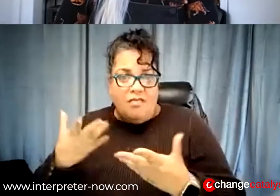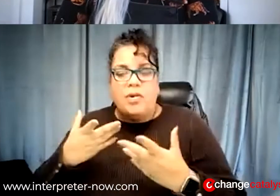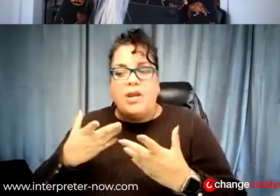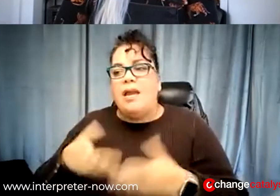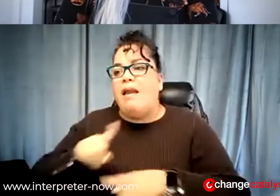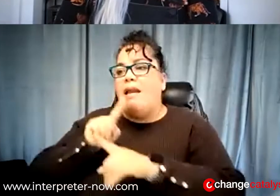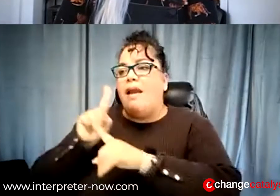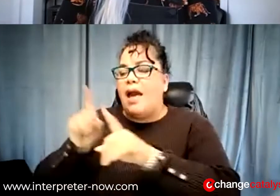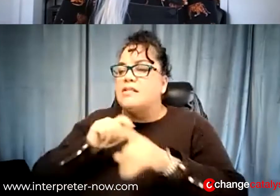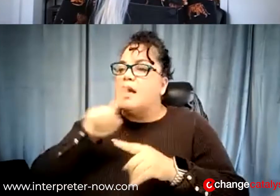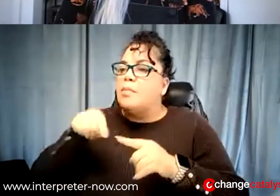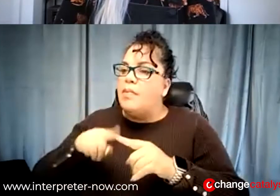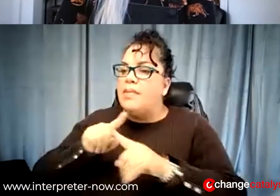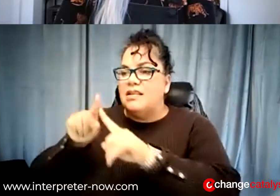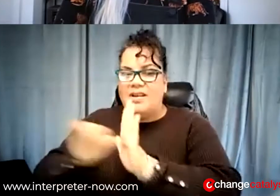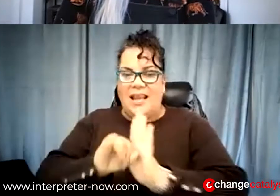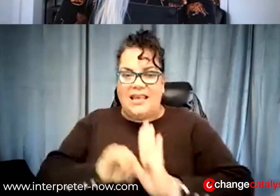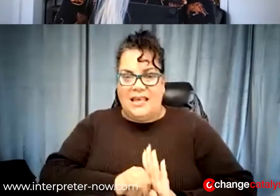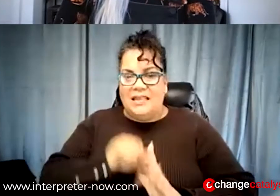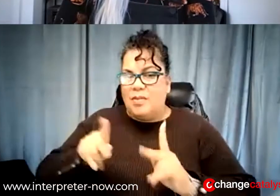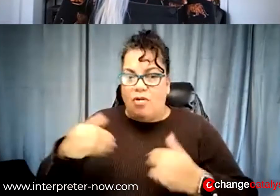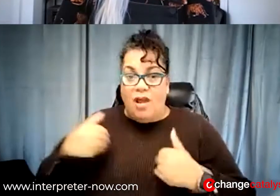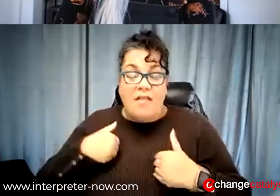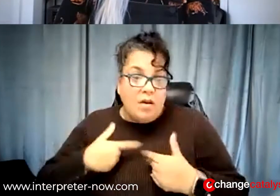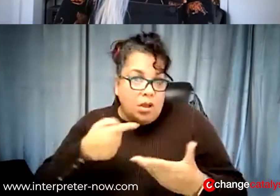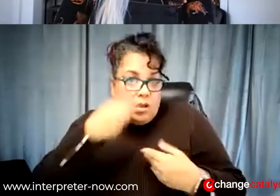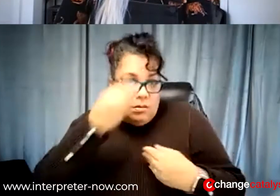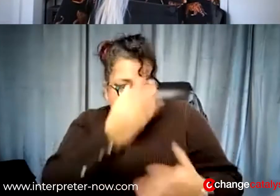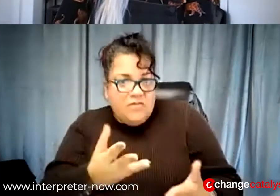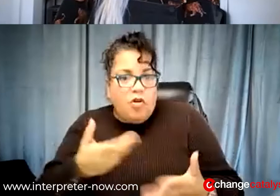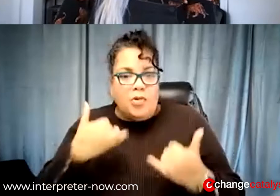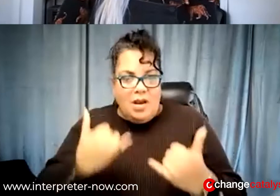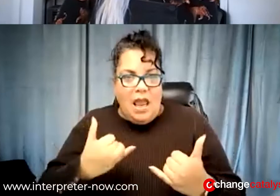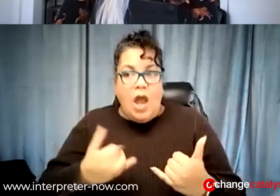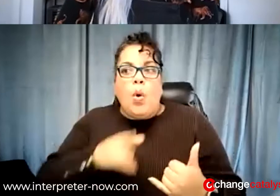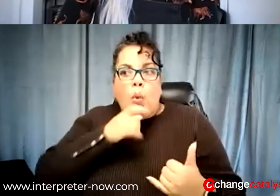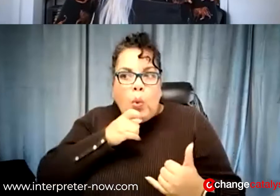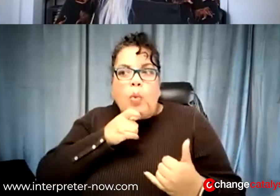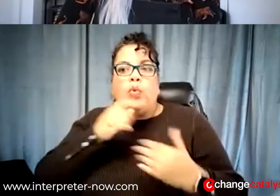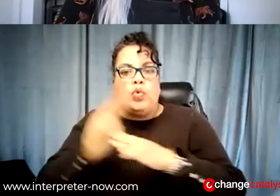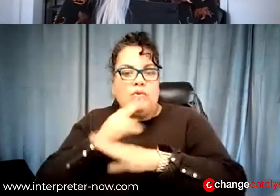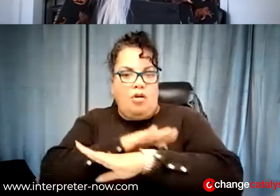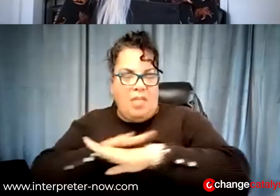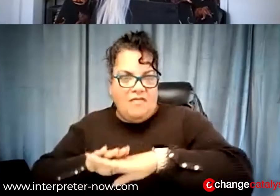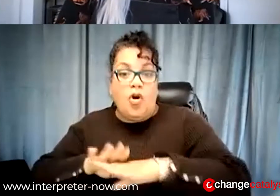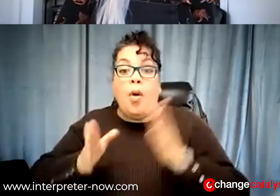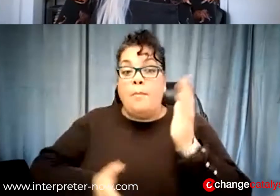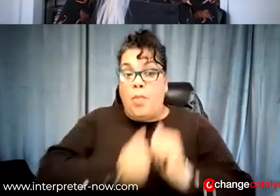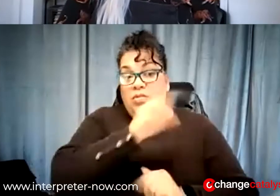different identities, which lets us be able to sit here and tell you accurately also like who is on our platform, which is more than 50% women of color.